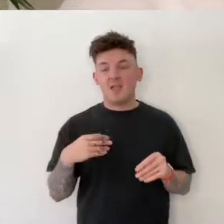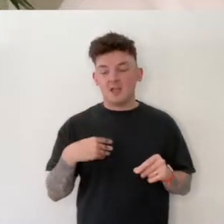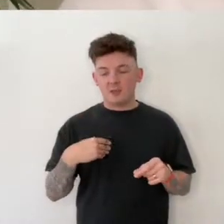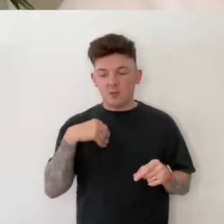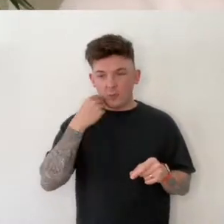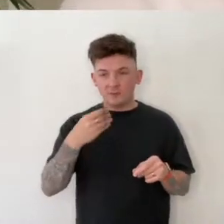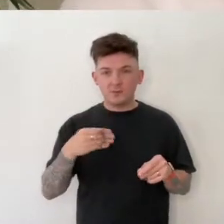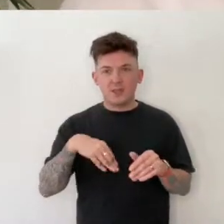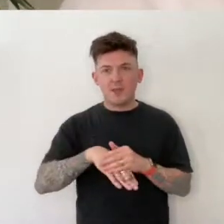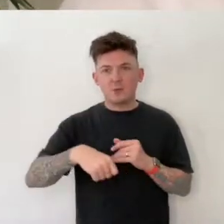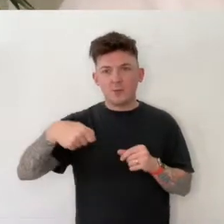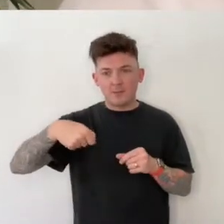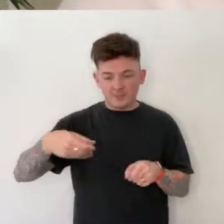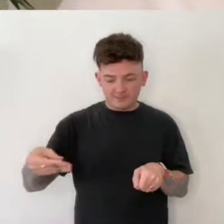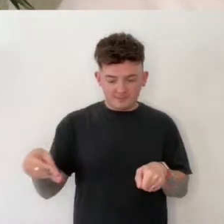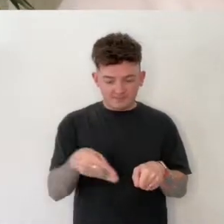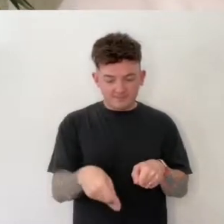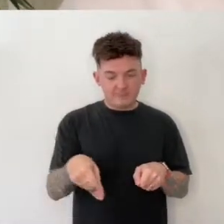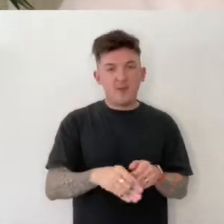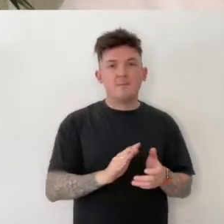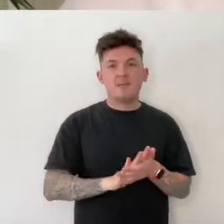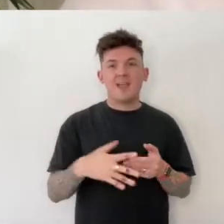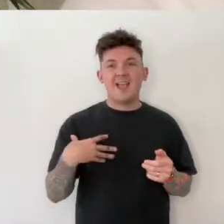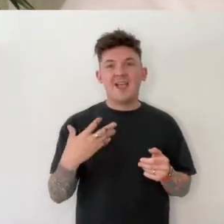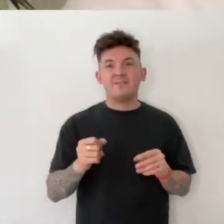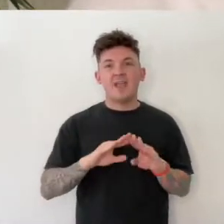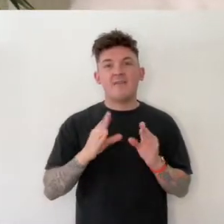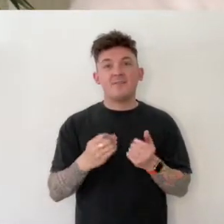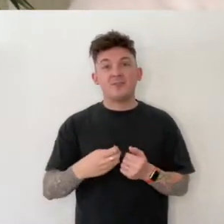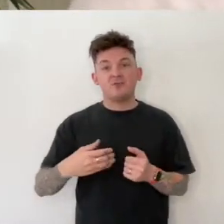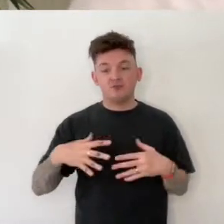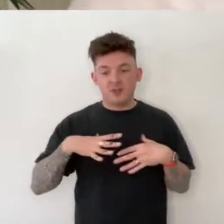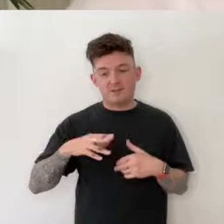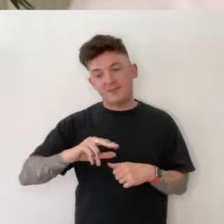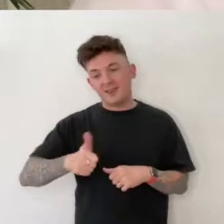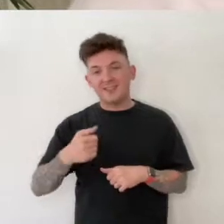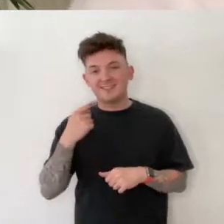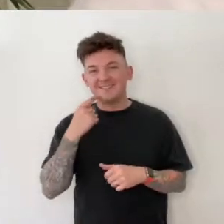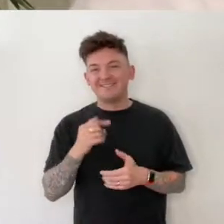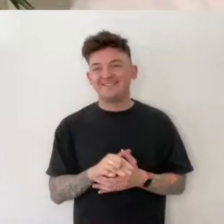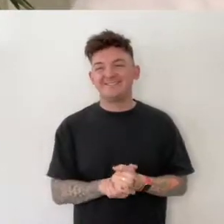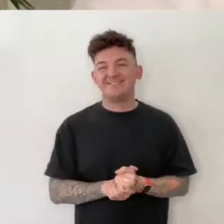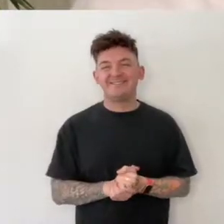makeup bag which is so i've got everything tidy ready for the next day.